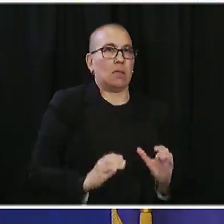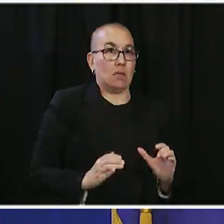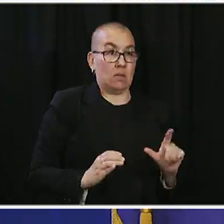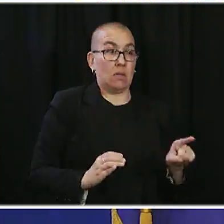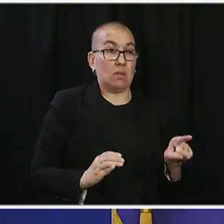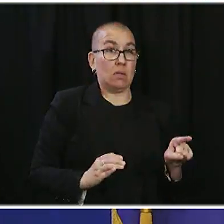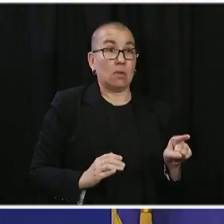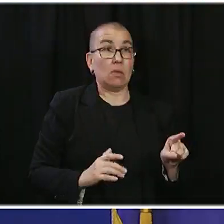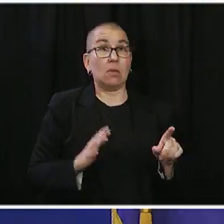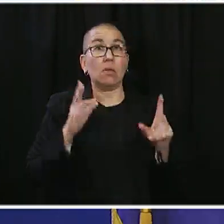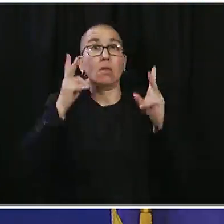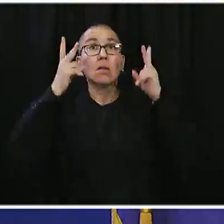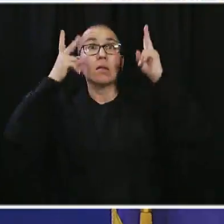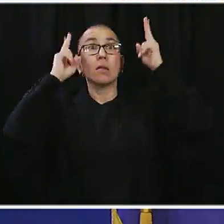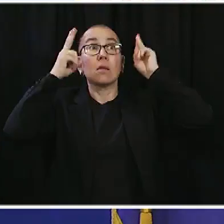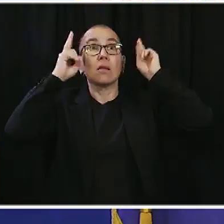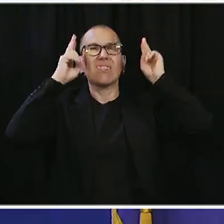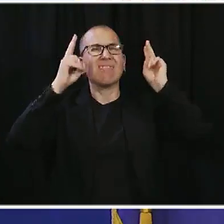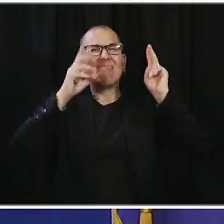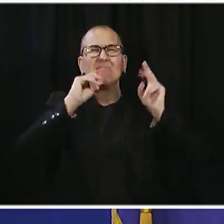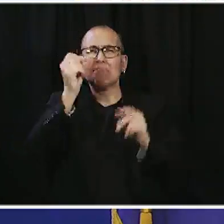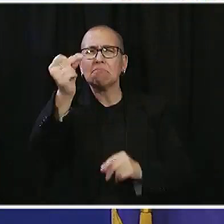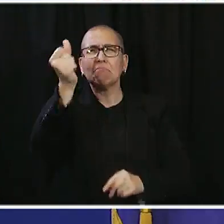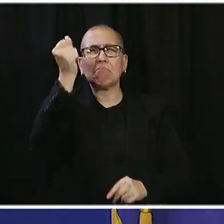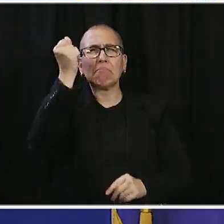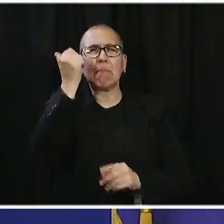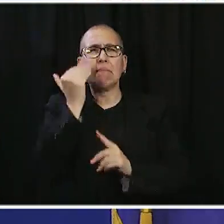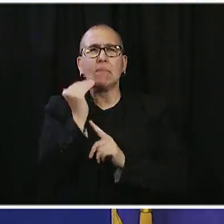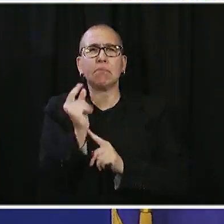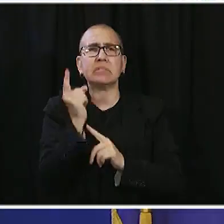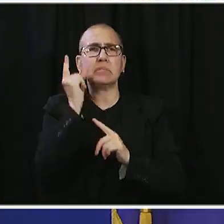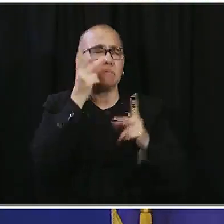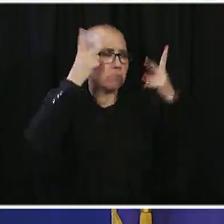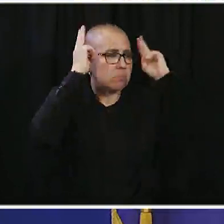BUT THOSE ARE GENERALLY NOT TERRIBLY LONG ENCOUNTERS EITHER. THEY CAN BE.